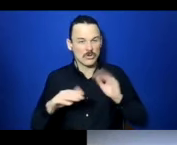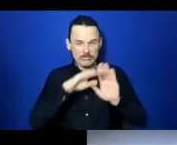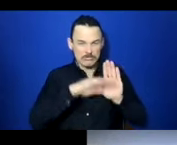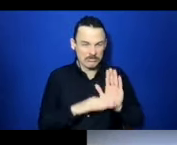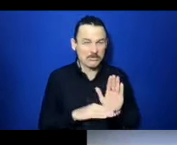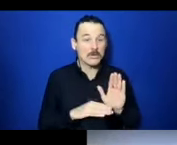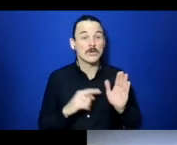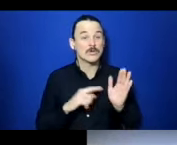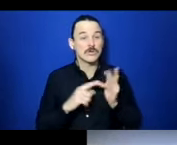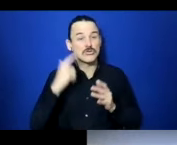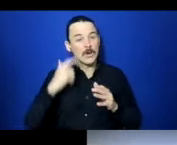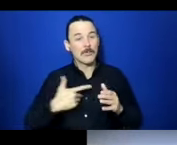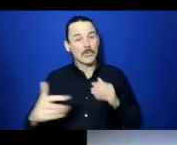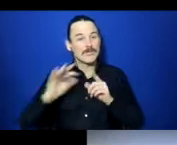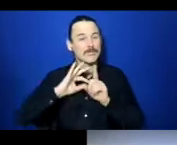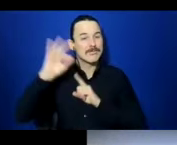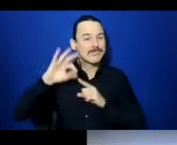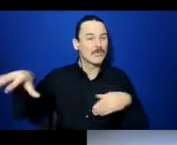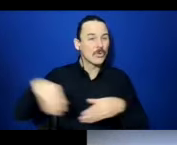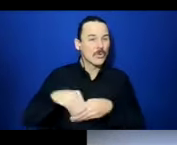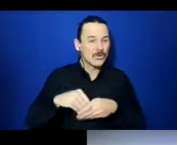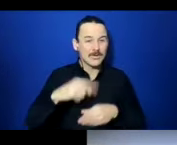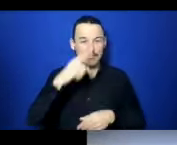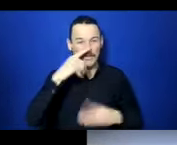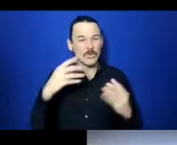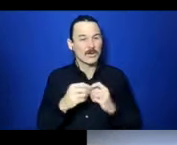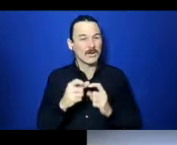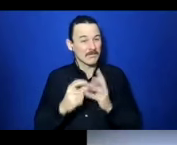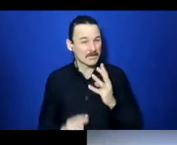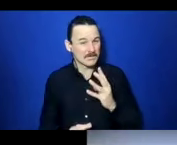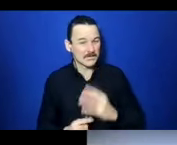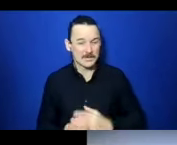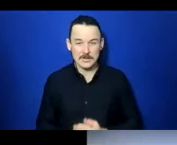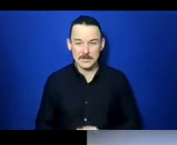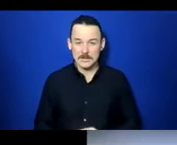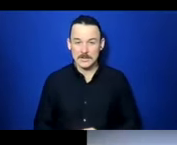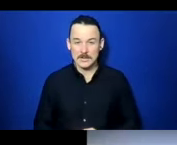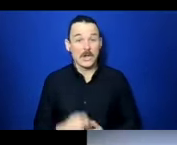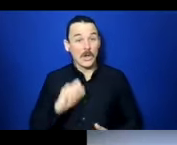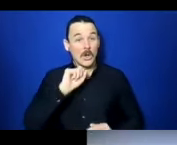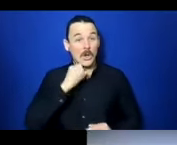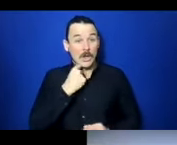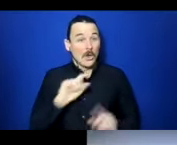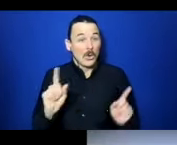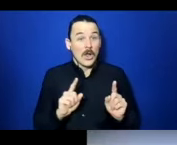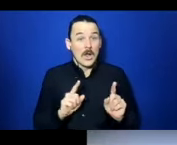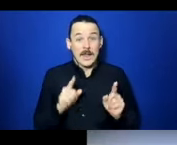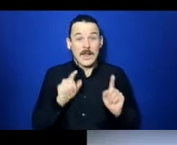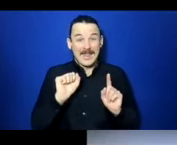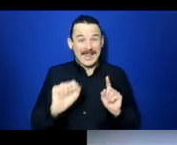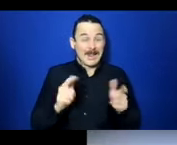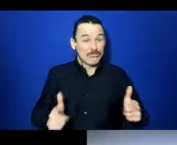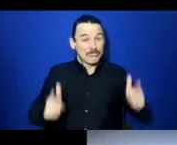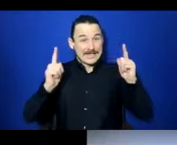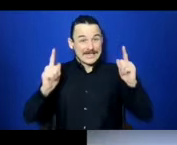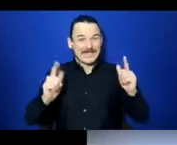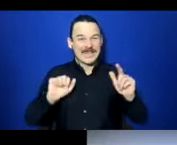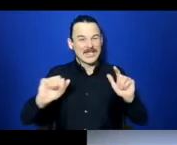There's going to be a, the most accessible Inauguration in the US tomorrow. So